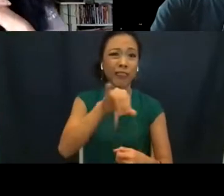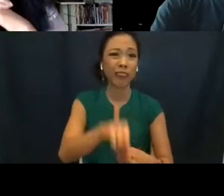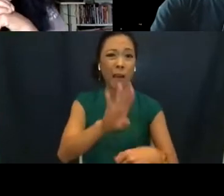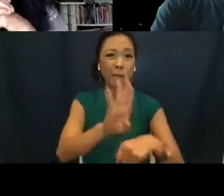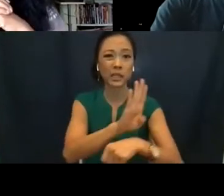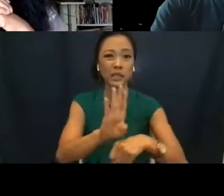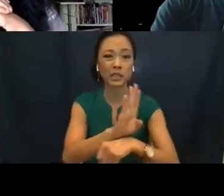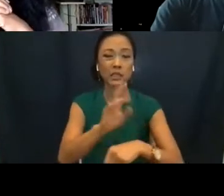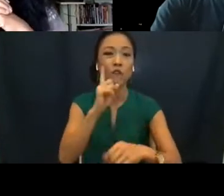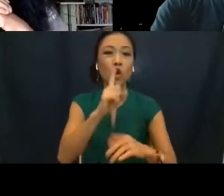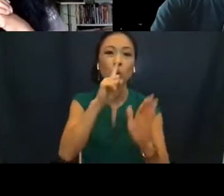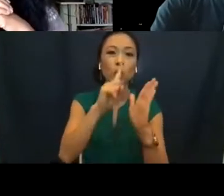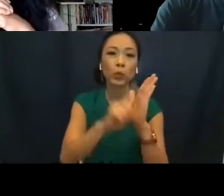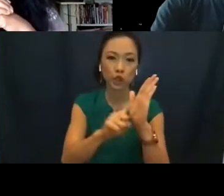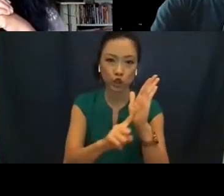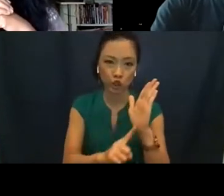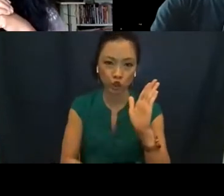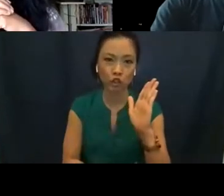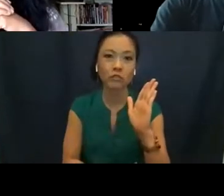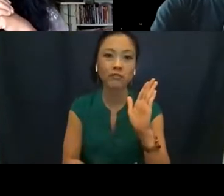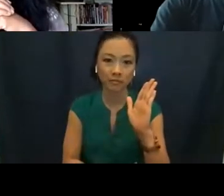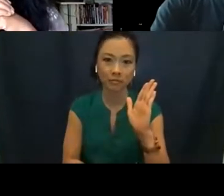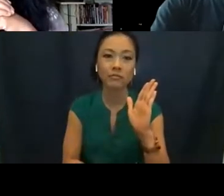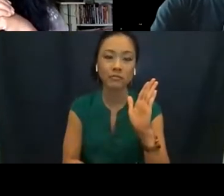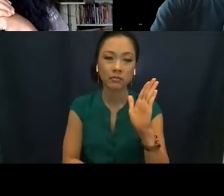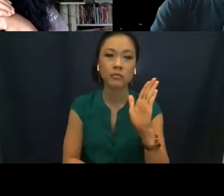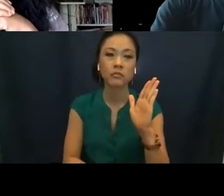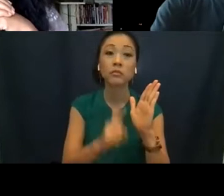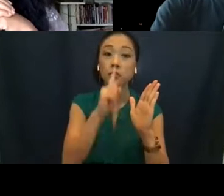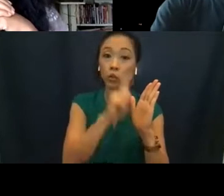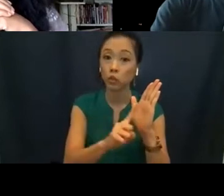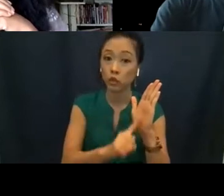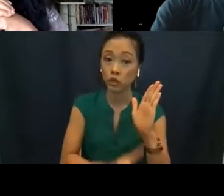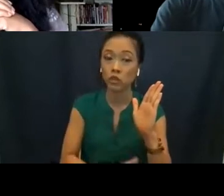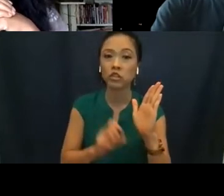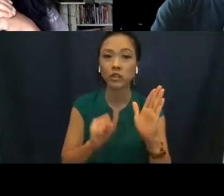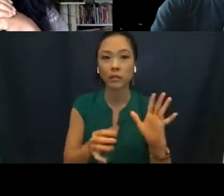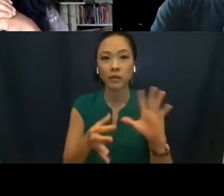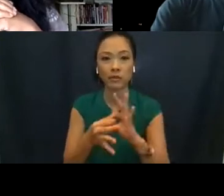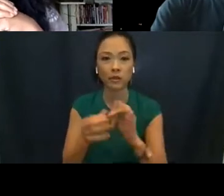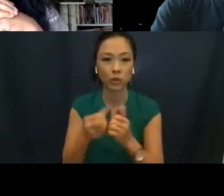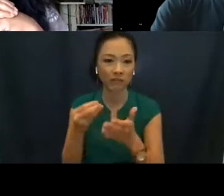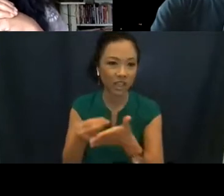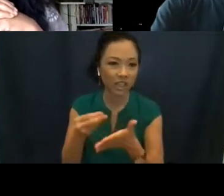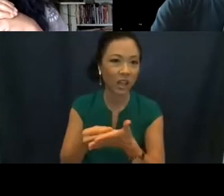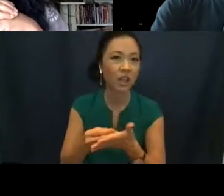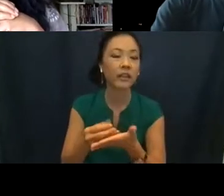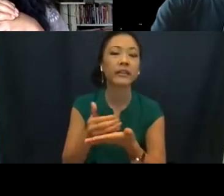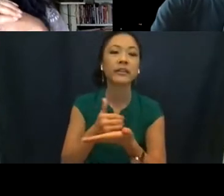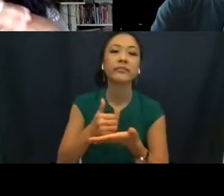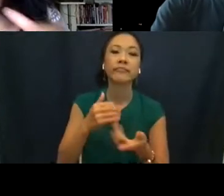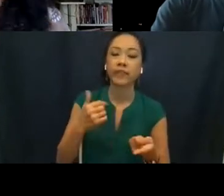but it will shift, and I think those resources are absolutely shifting, and those who work in university context feel that deeply as furloughs